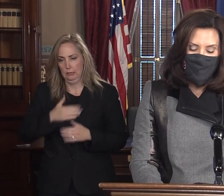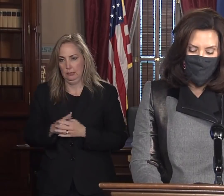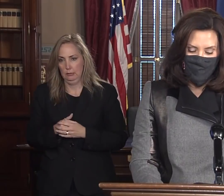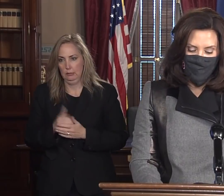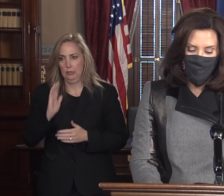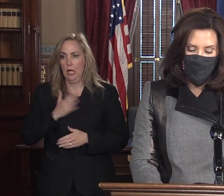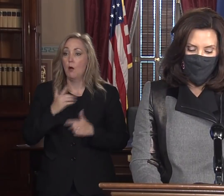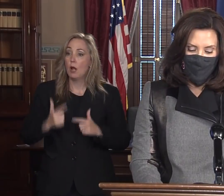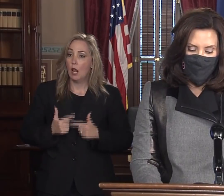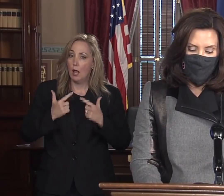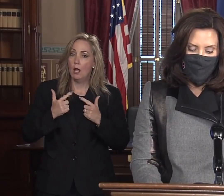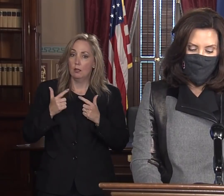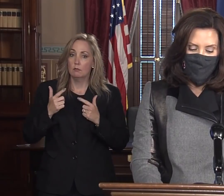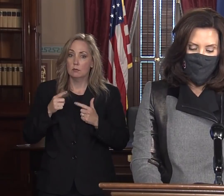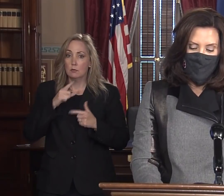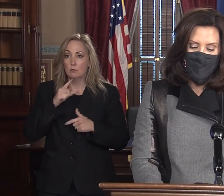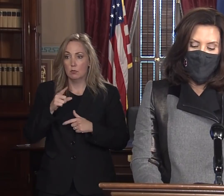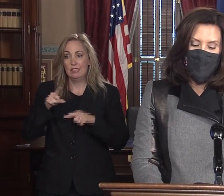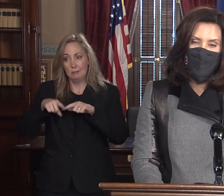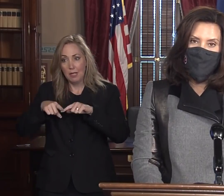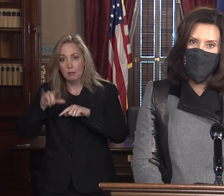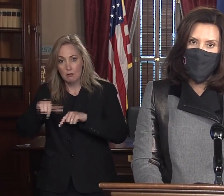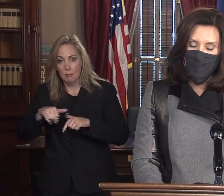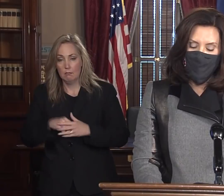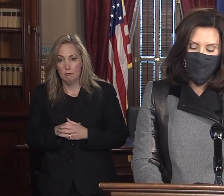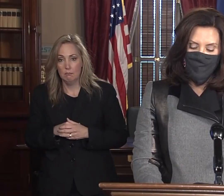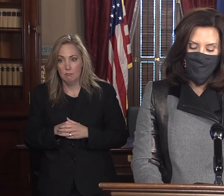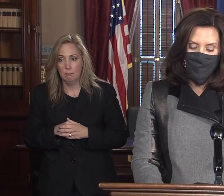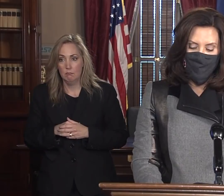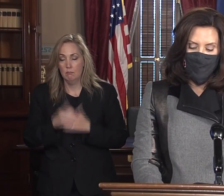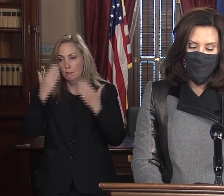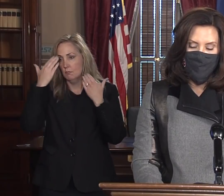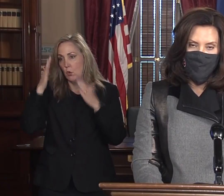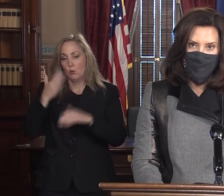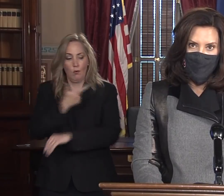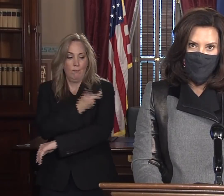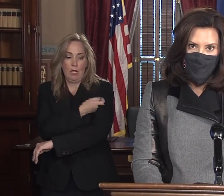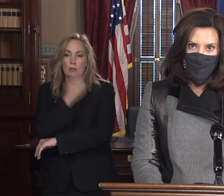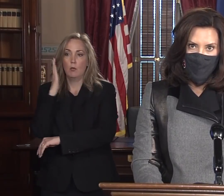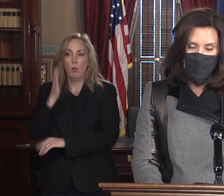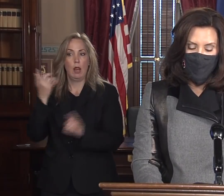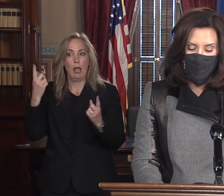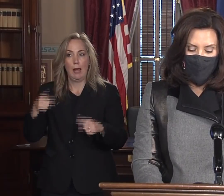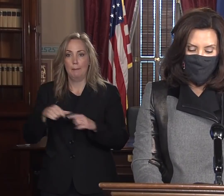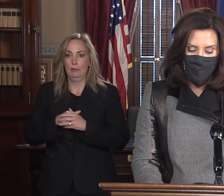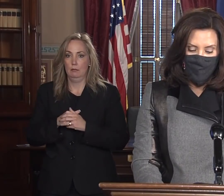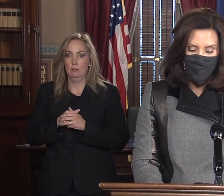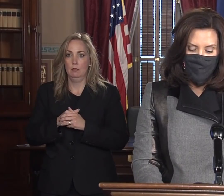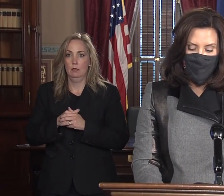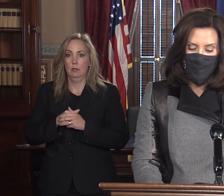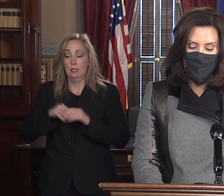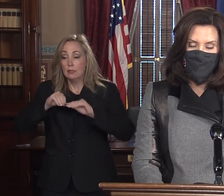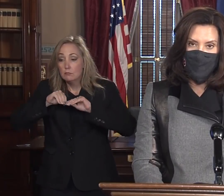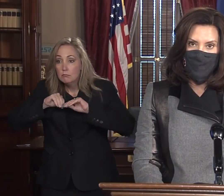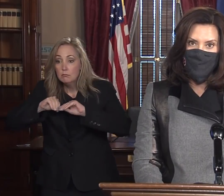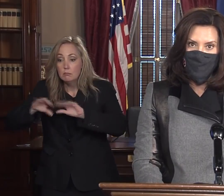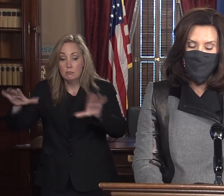LAW AND MASK UP. OUR LIVES ARE DEPENDING ON IT AND OUR LIVELIHOODS ARE DEPENDING ON IT.